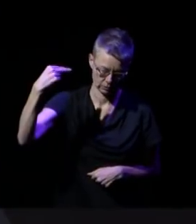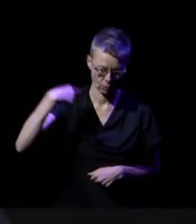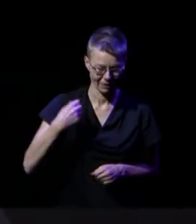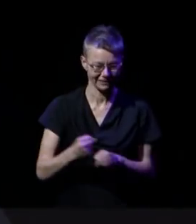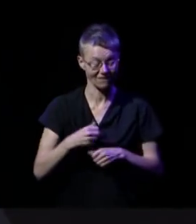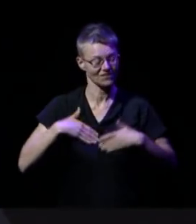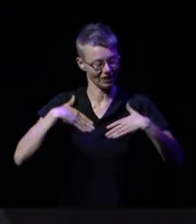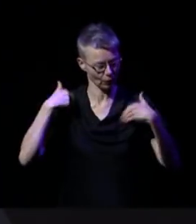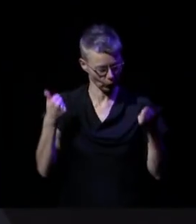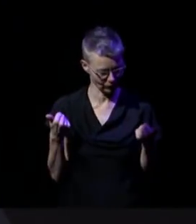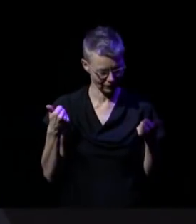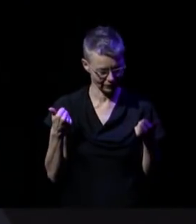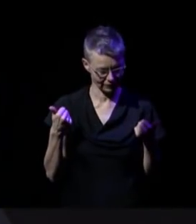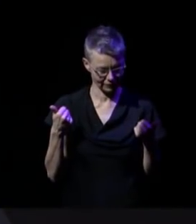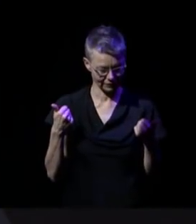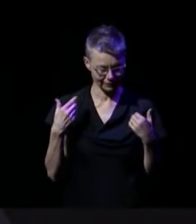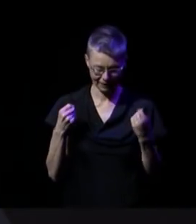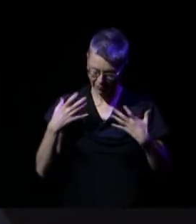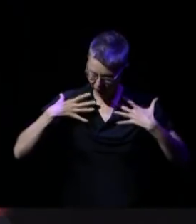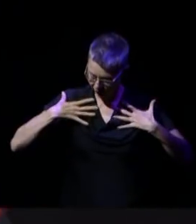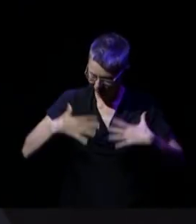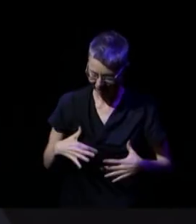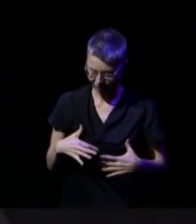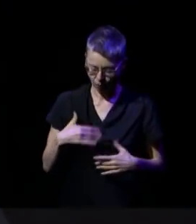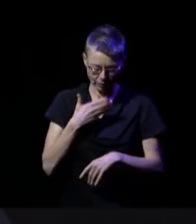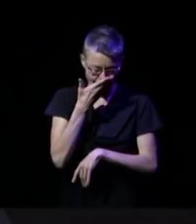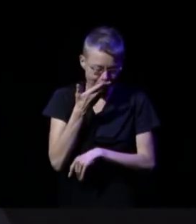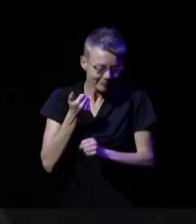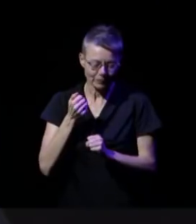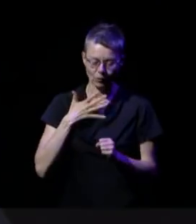When we wear something, when we adorn ourselves, when we smell like we want, like, what is that?